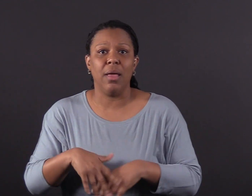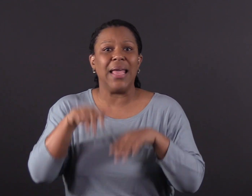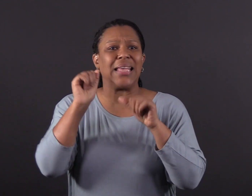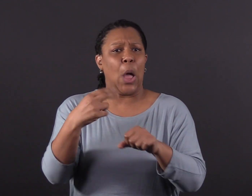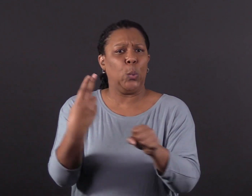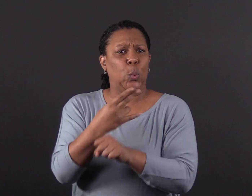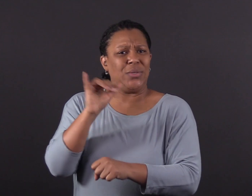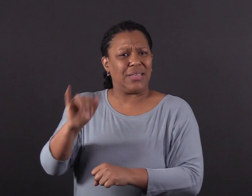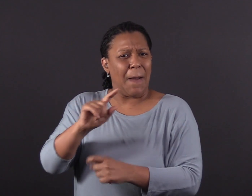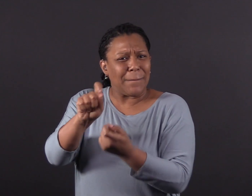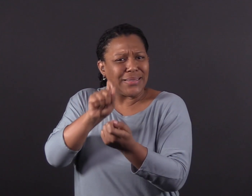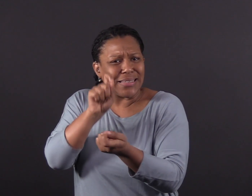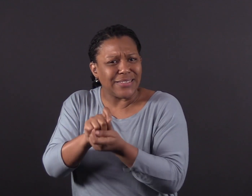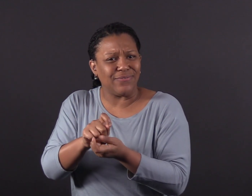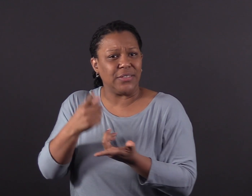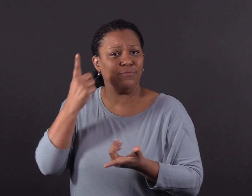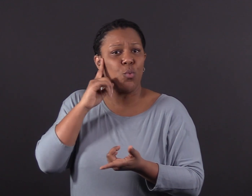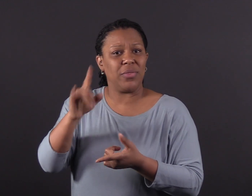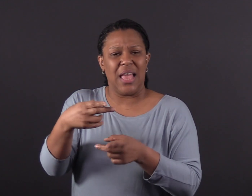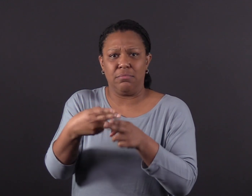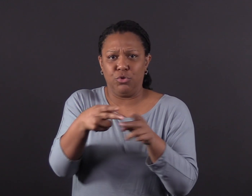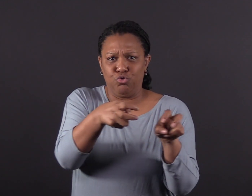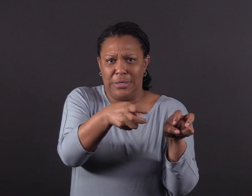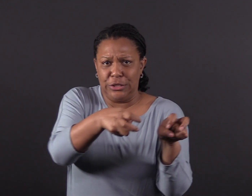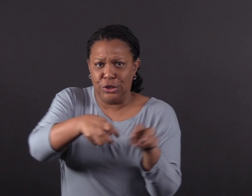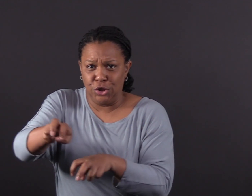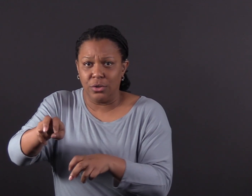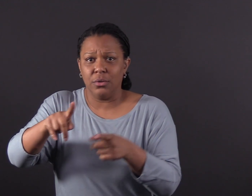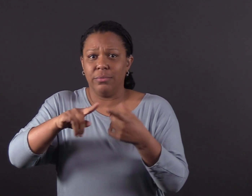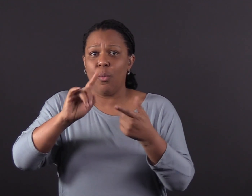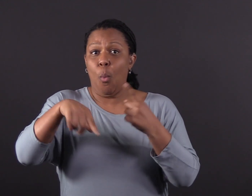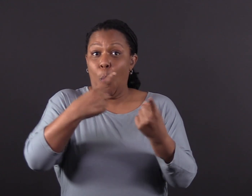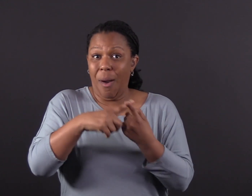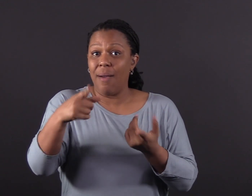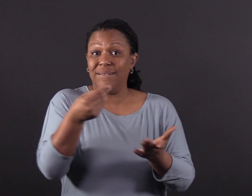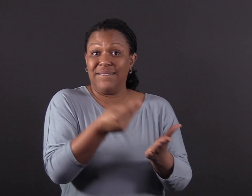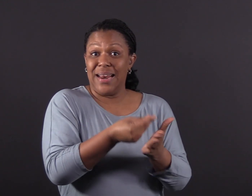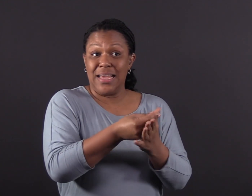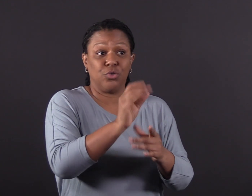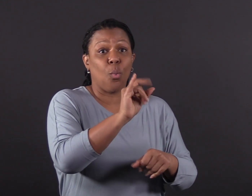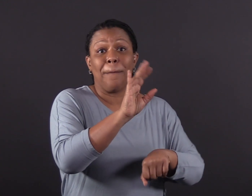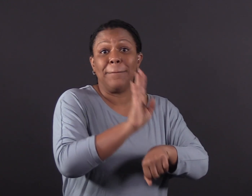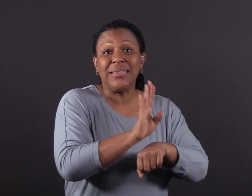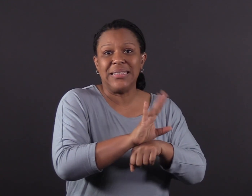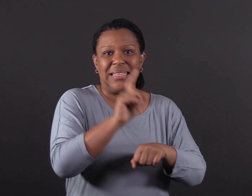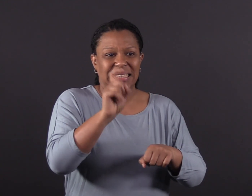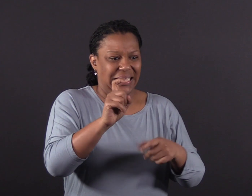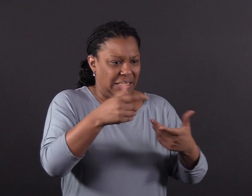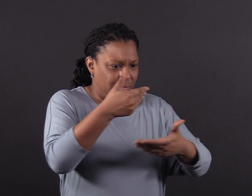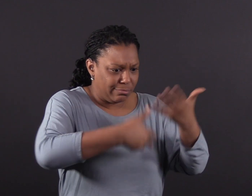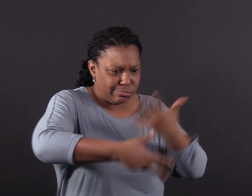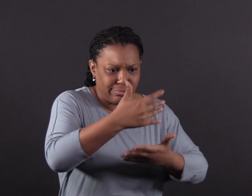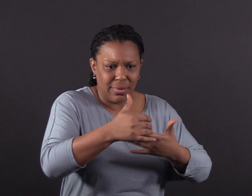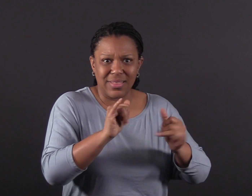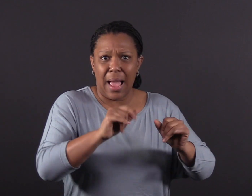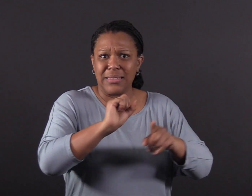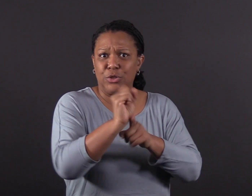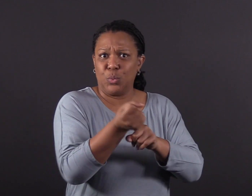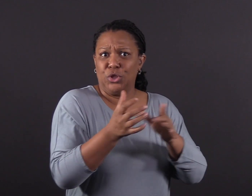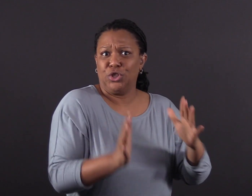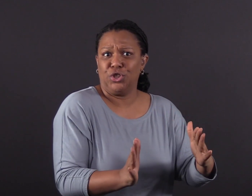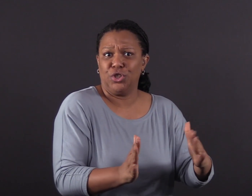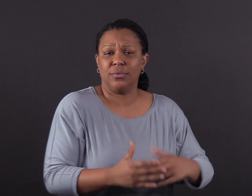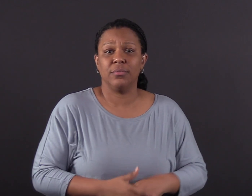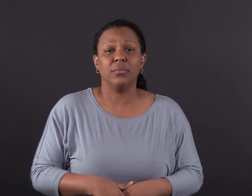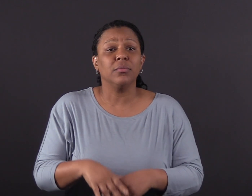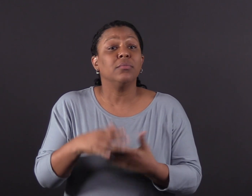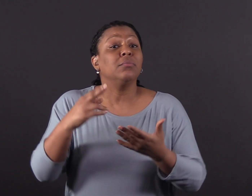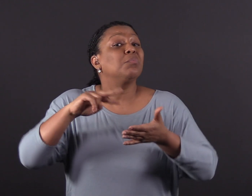can also be used for specific transactions and exchanges such as a financial or business deal.